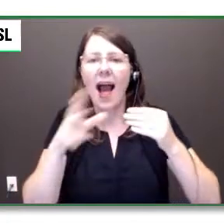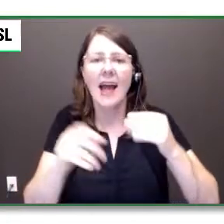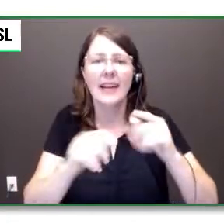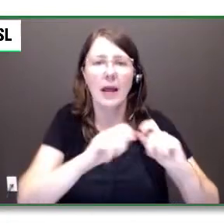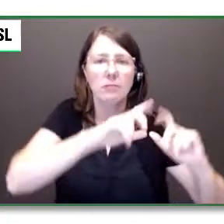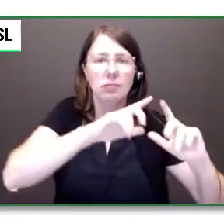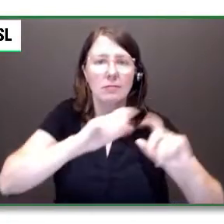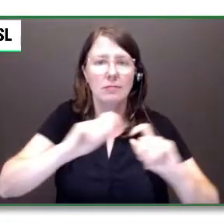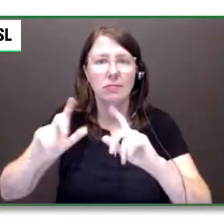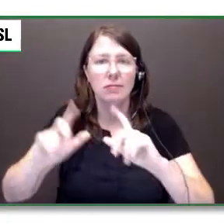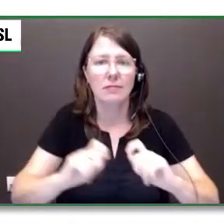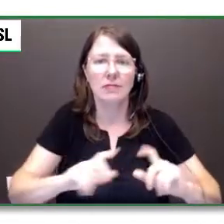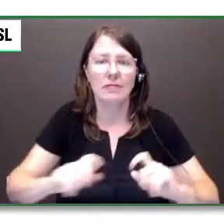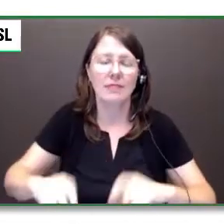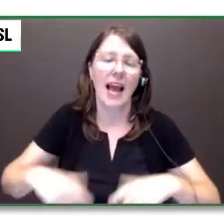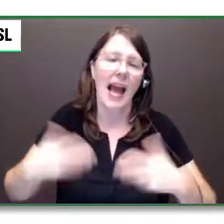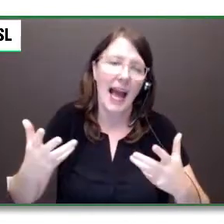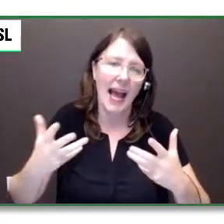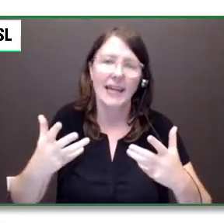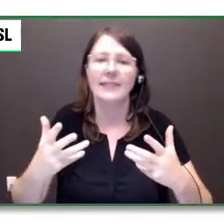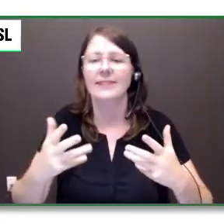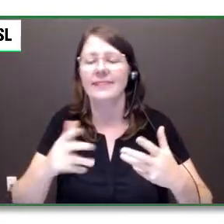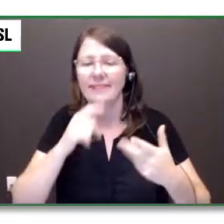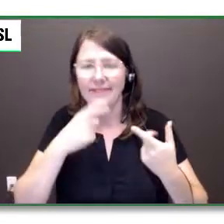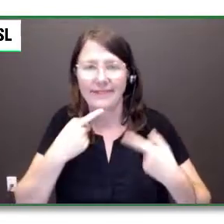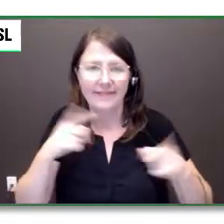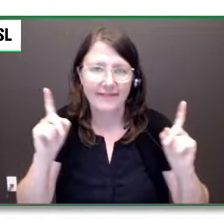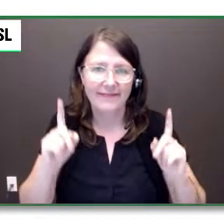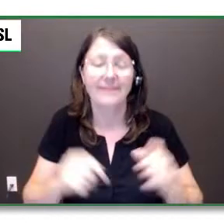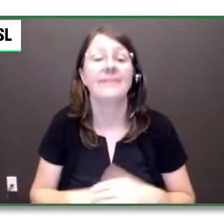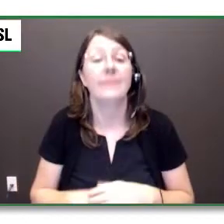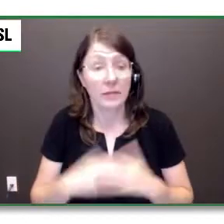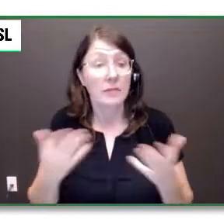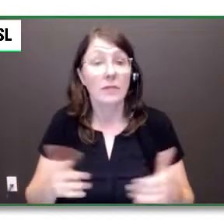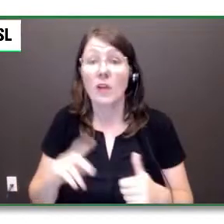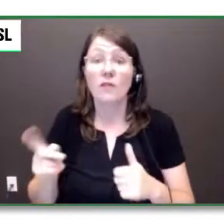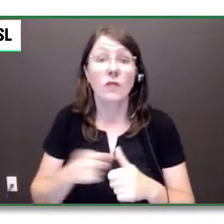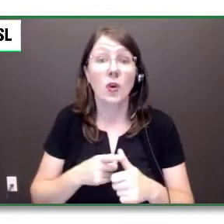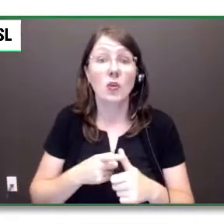identify challenges and then as we go through this learning process, map out